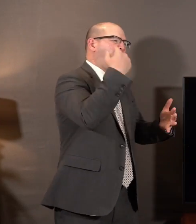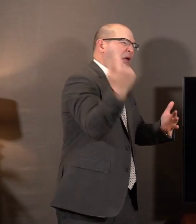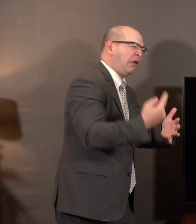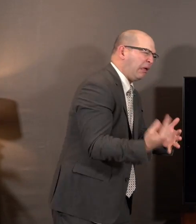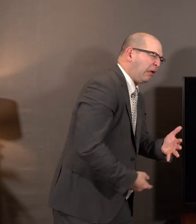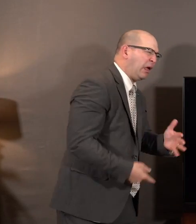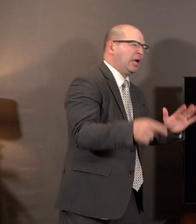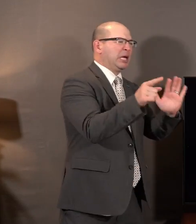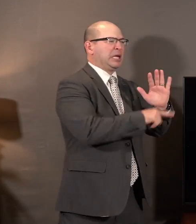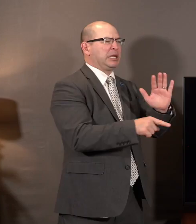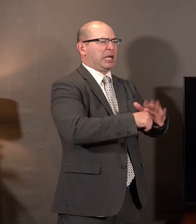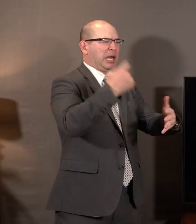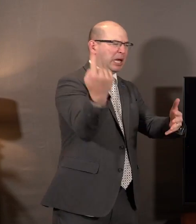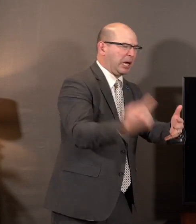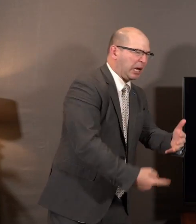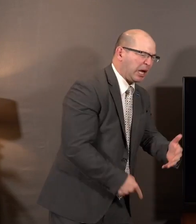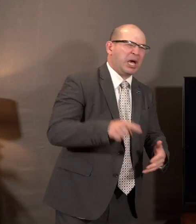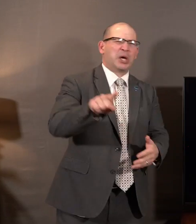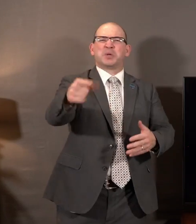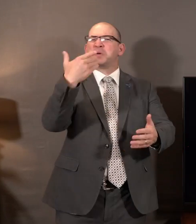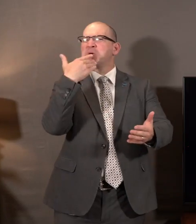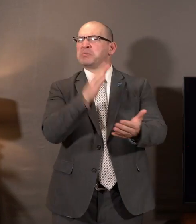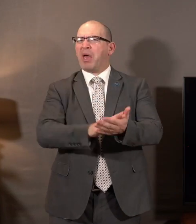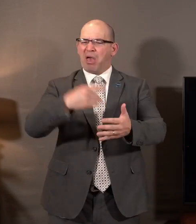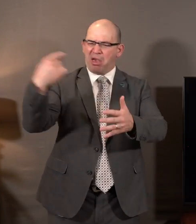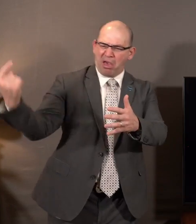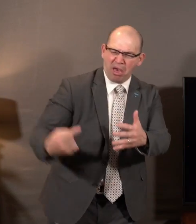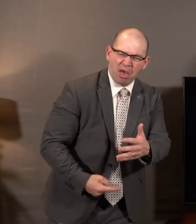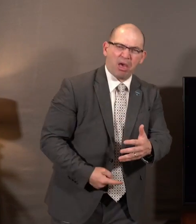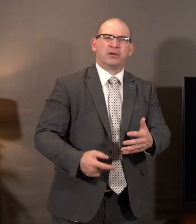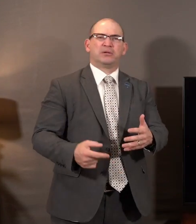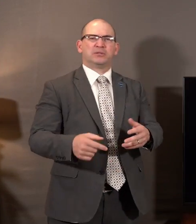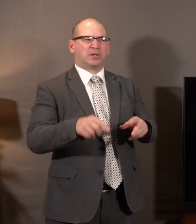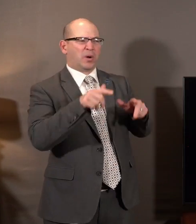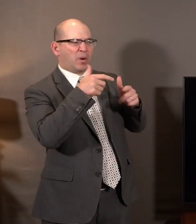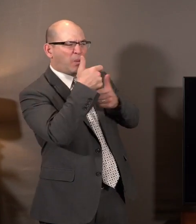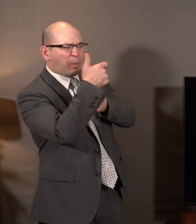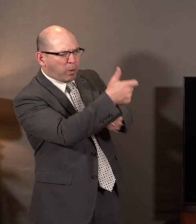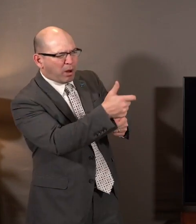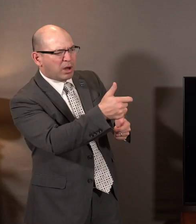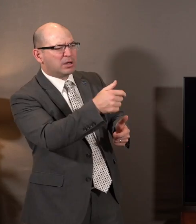you are or always watching the same news reports it's okay to not watch the news